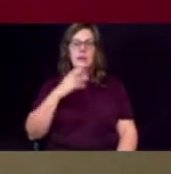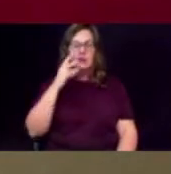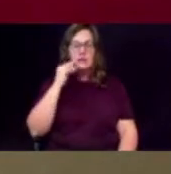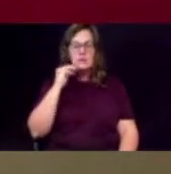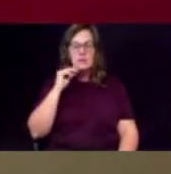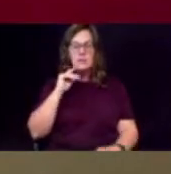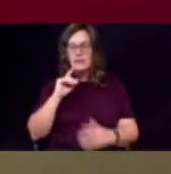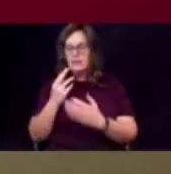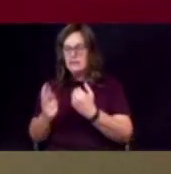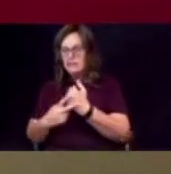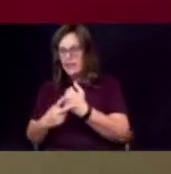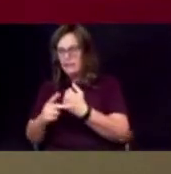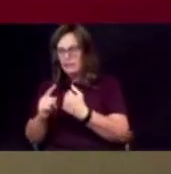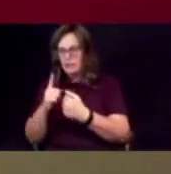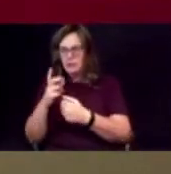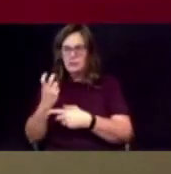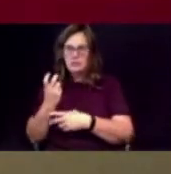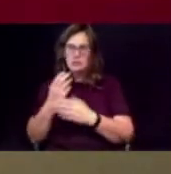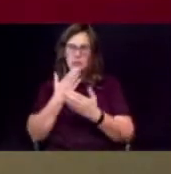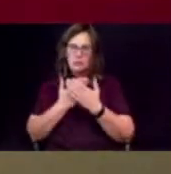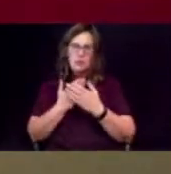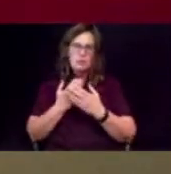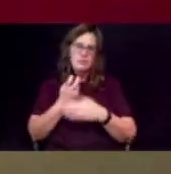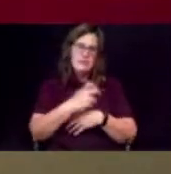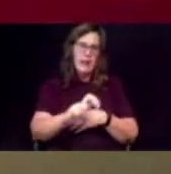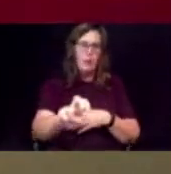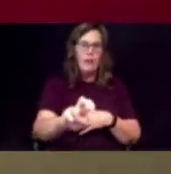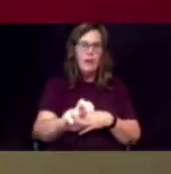away into this is that when i can't hide this i'm not going to hide the other things